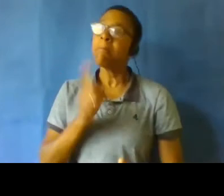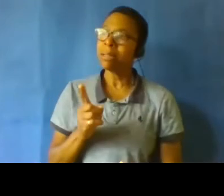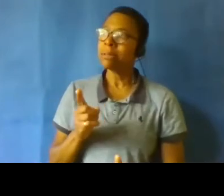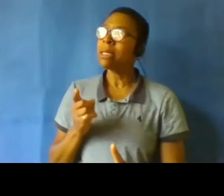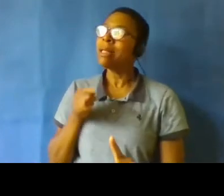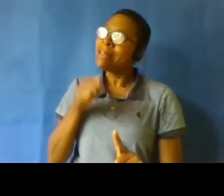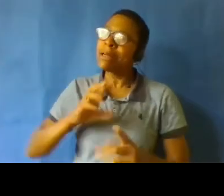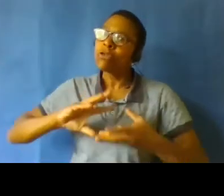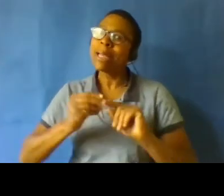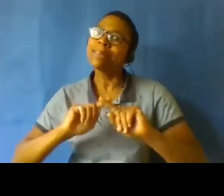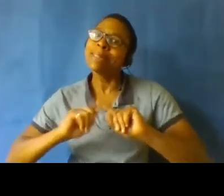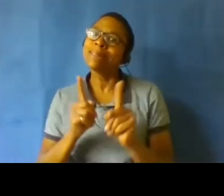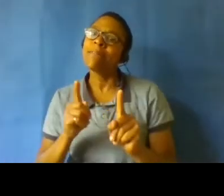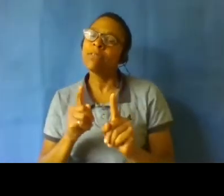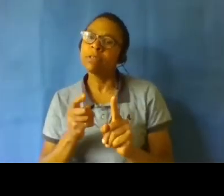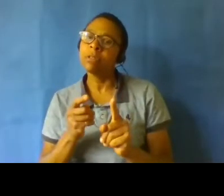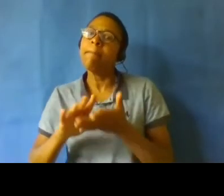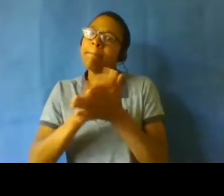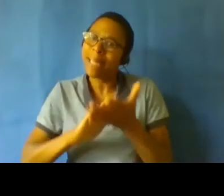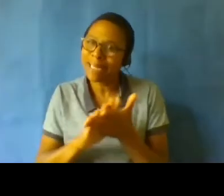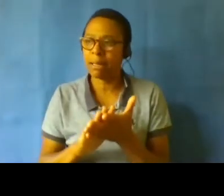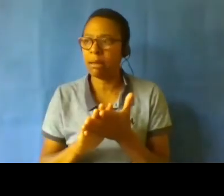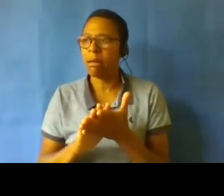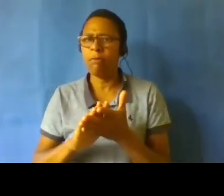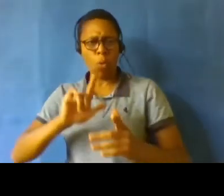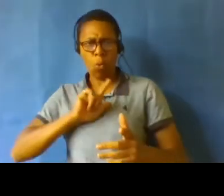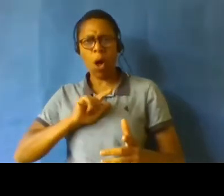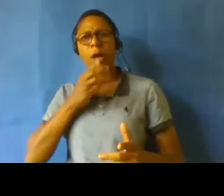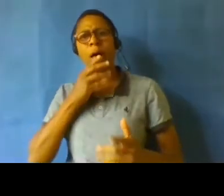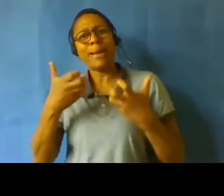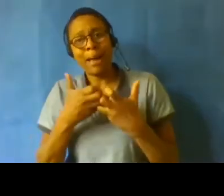language in communication bags undermines the conventional